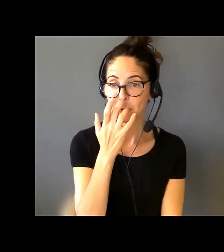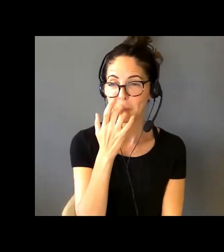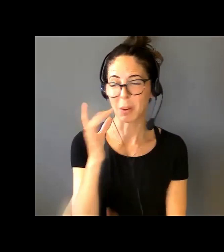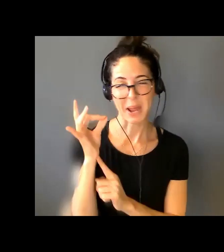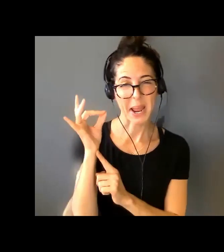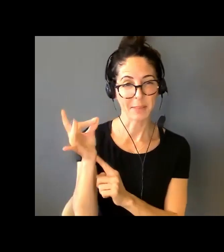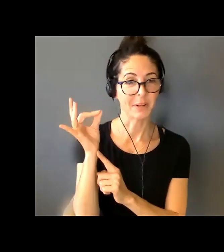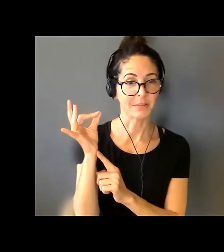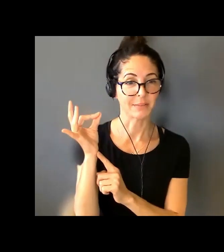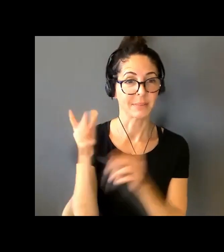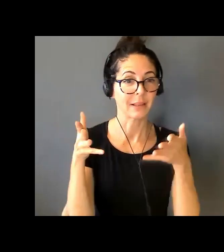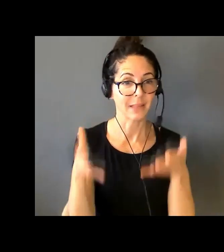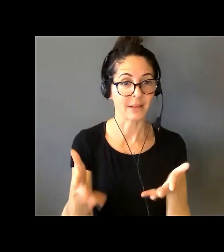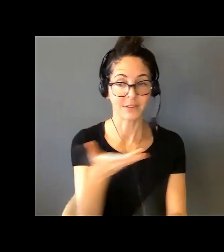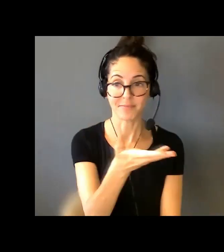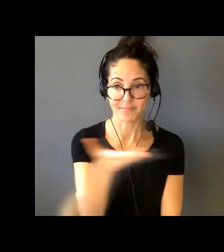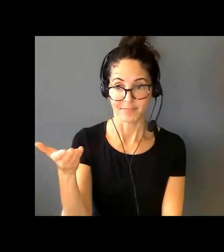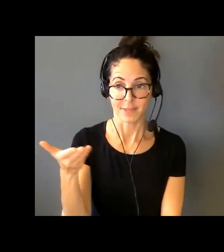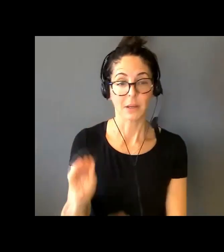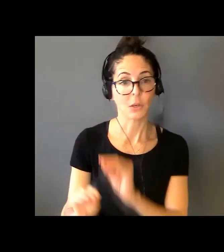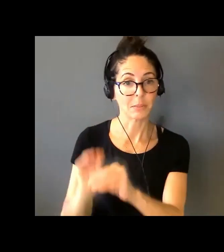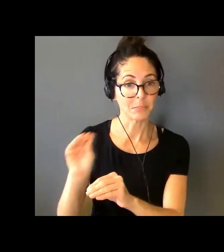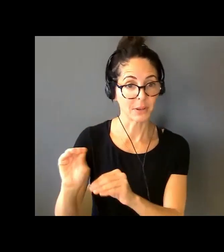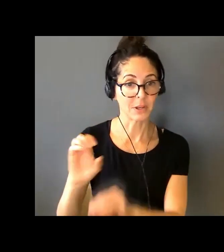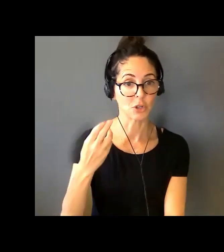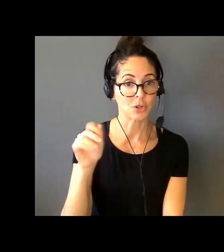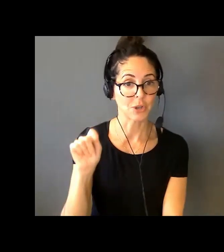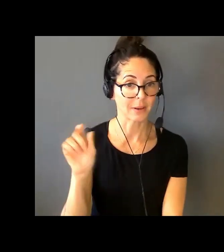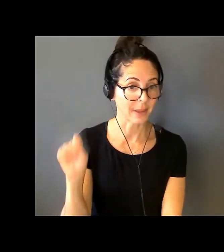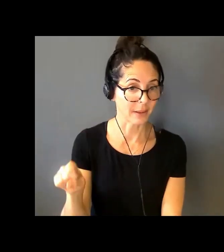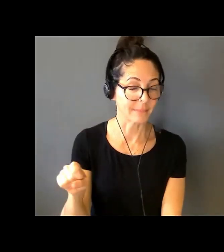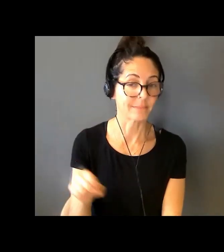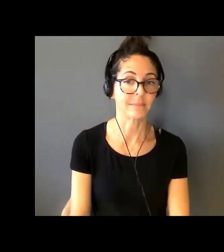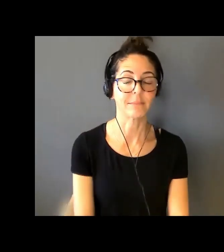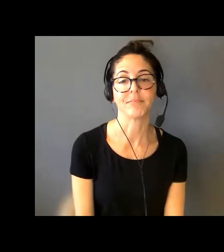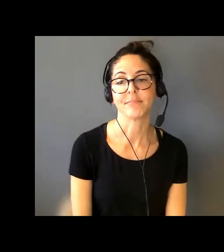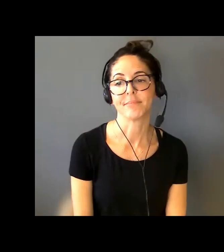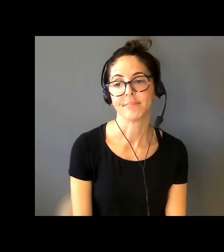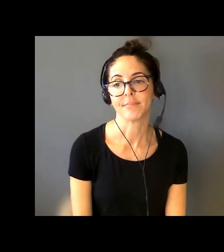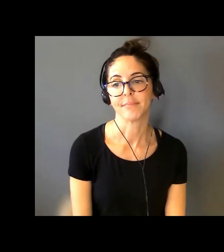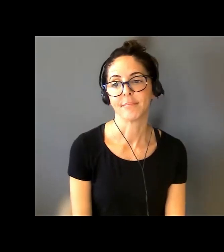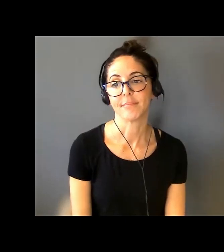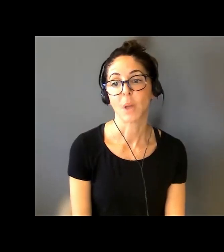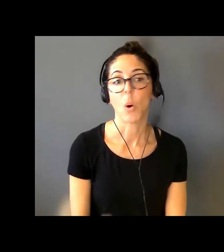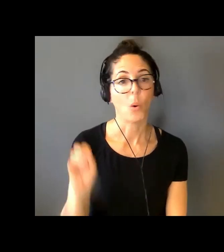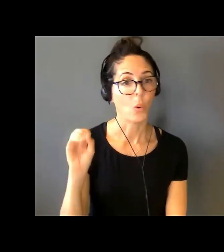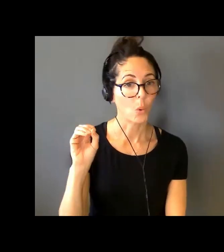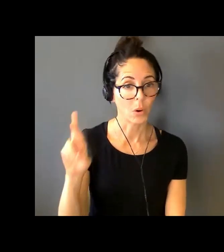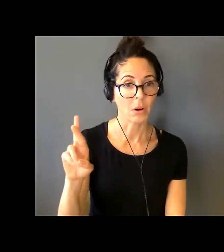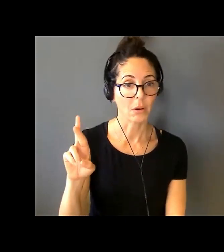remaining. You are welcome to pose a question in the chat window. You are also welcome to use the